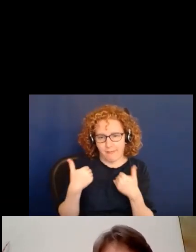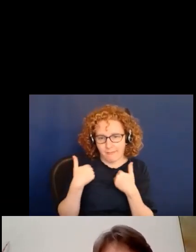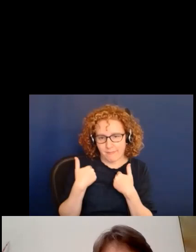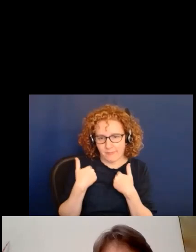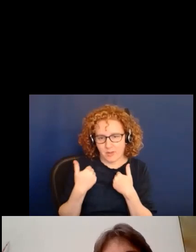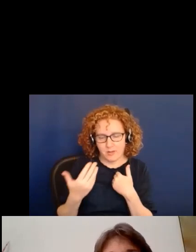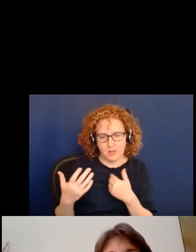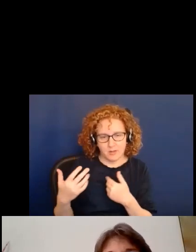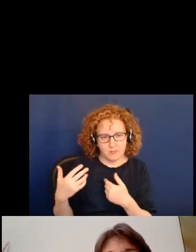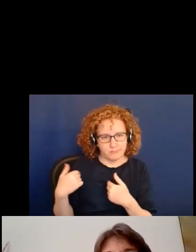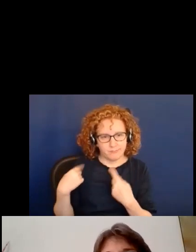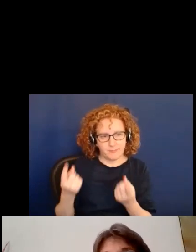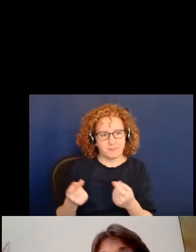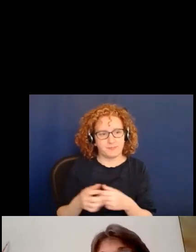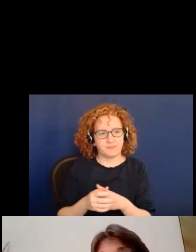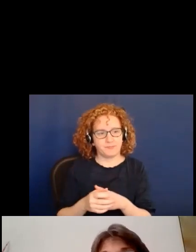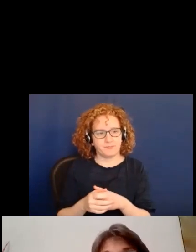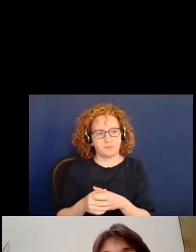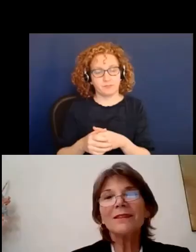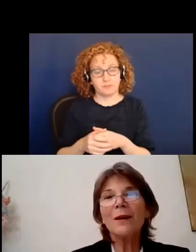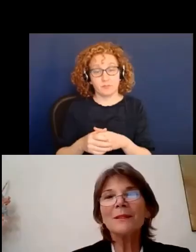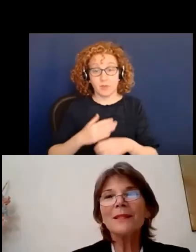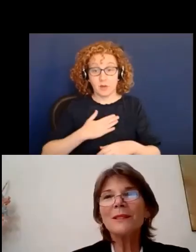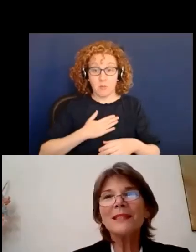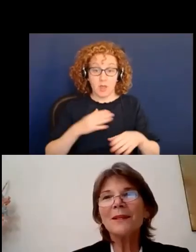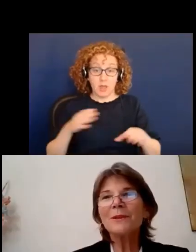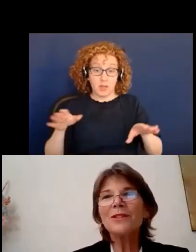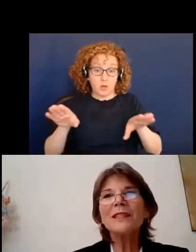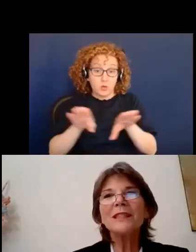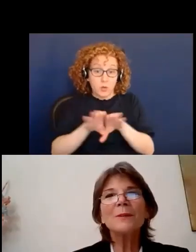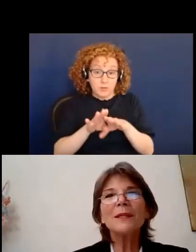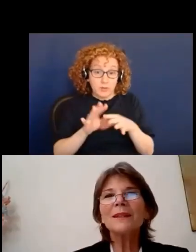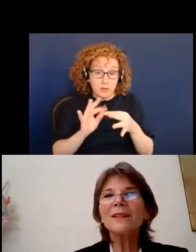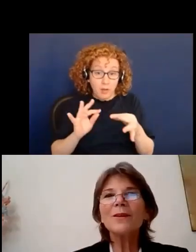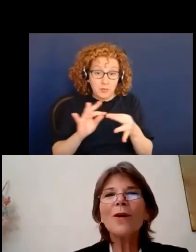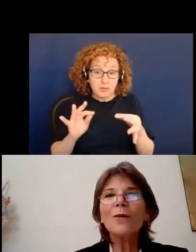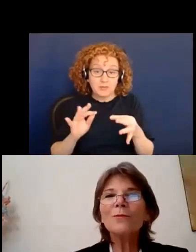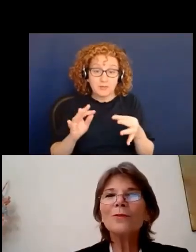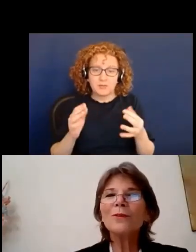but i think you know in my closing comments i would say we just need to be you know hopeful